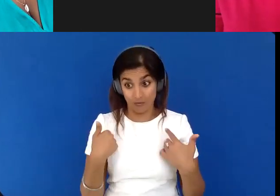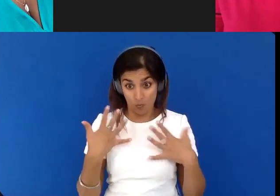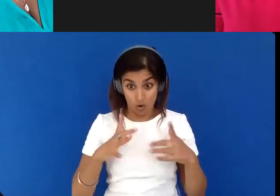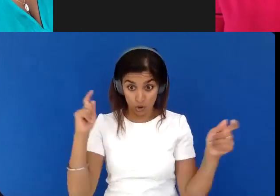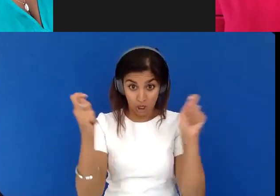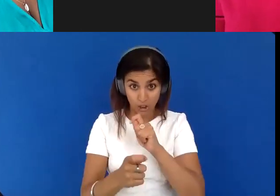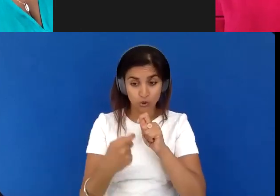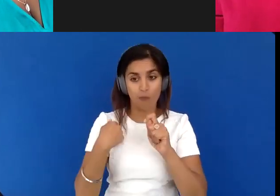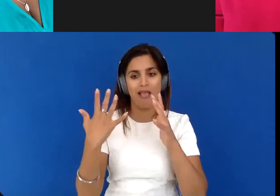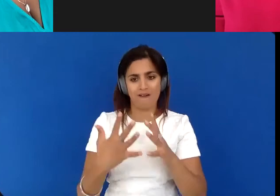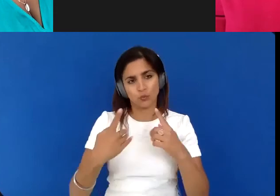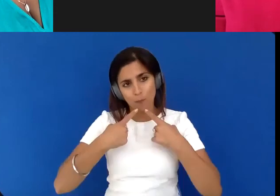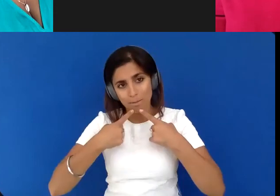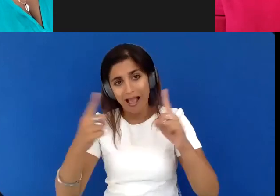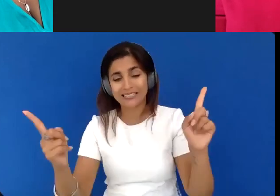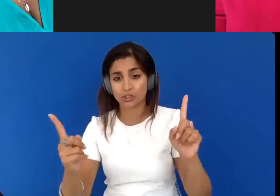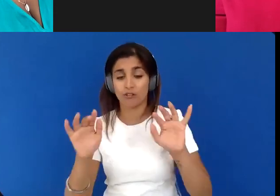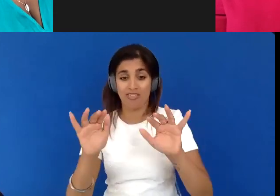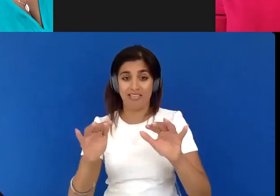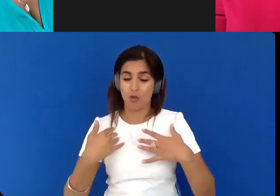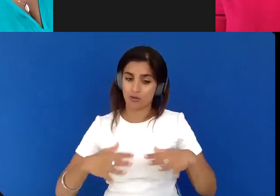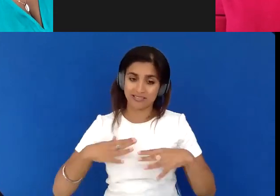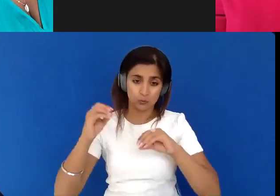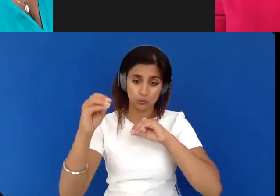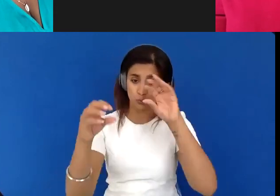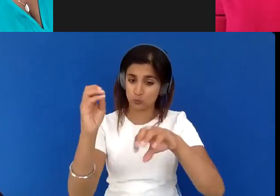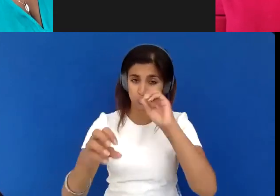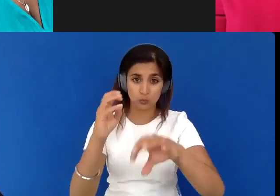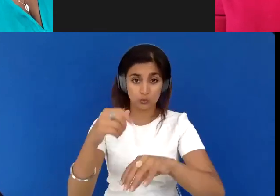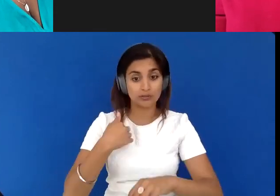and that's what we are also trying to do and getting our message out to the